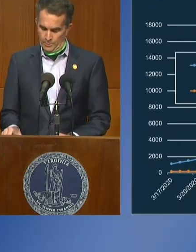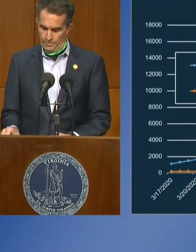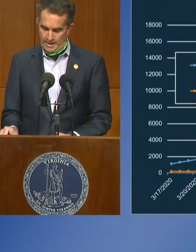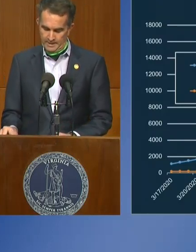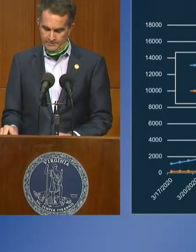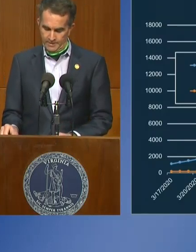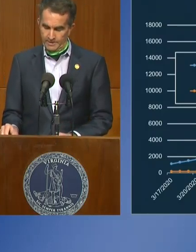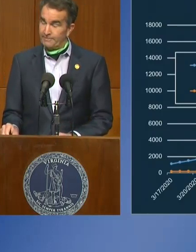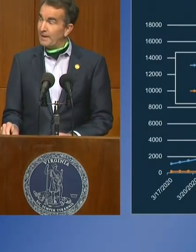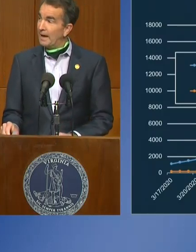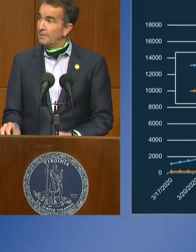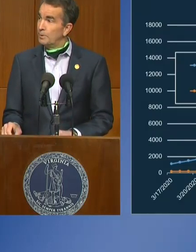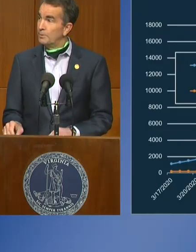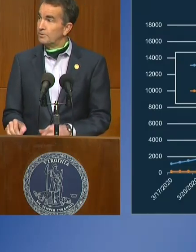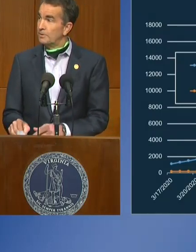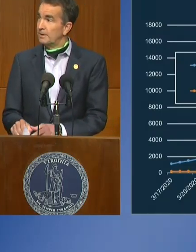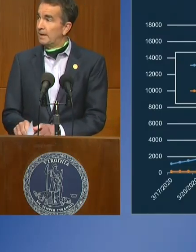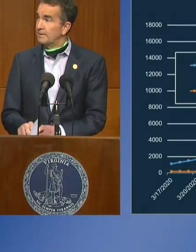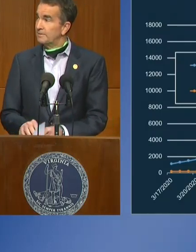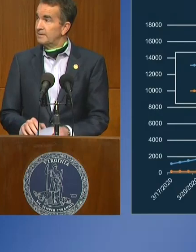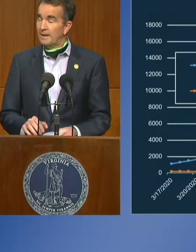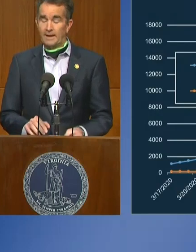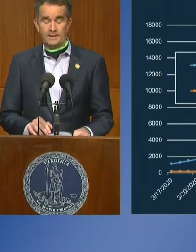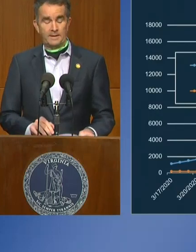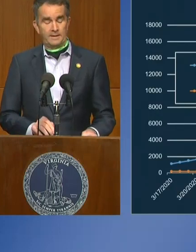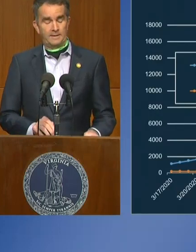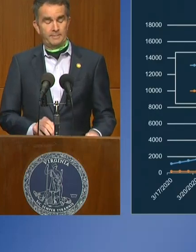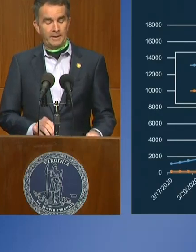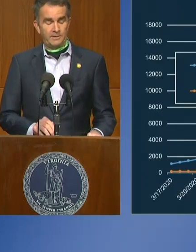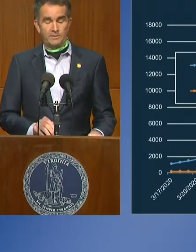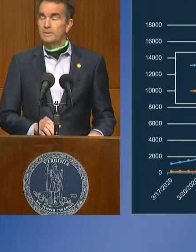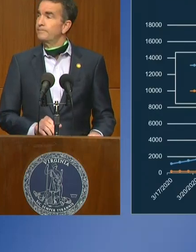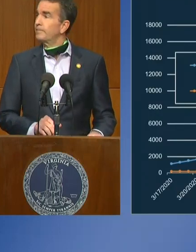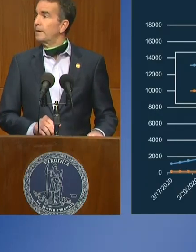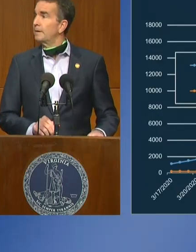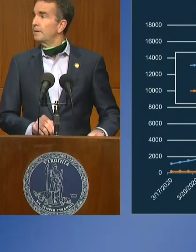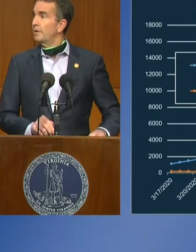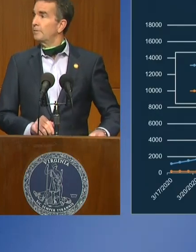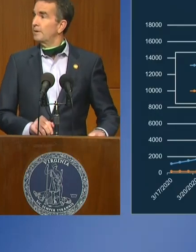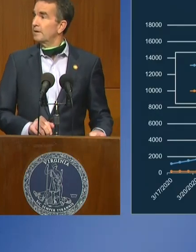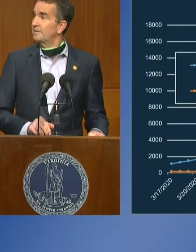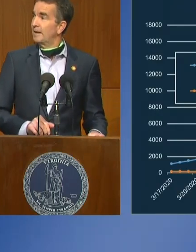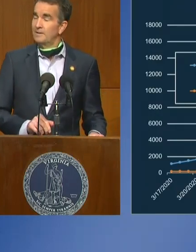CASES AND AS YOU CAN SEE IT FLUCTUATES A BIT BUT IT IS. REMAINING FAIRLY FLAT AND WE